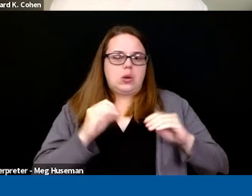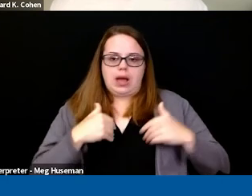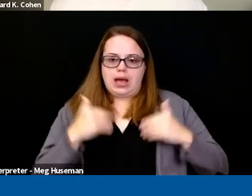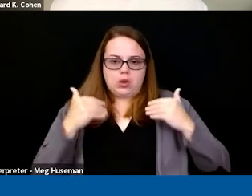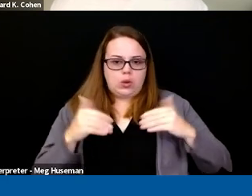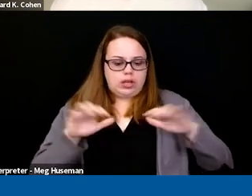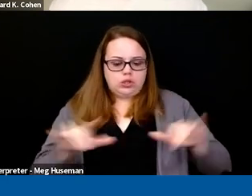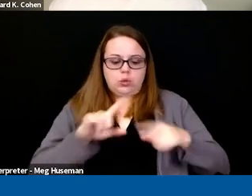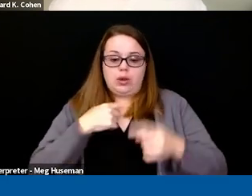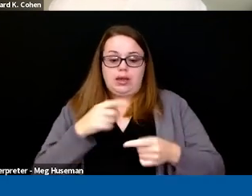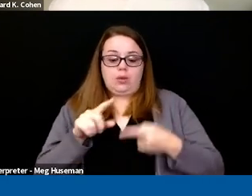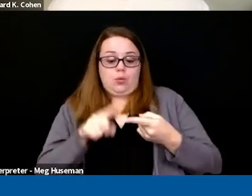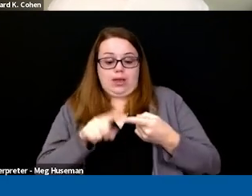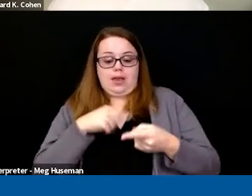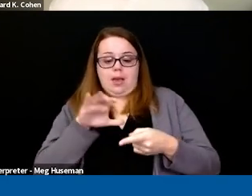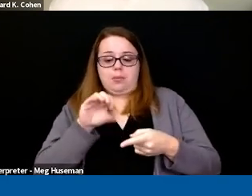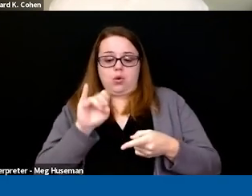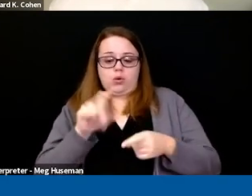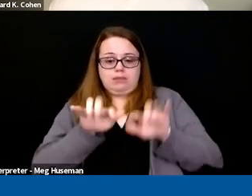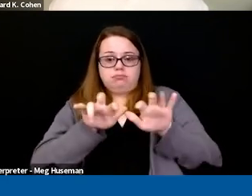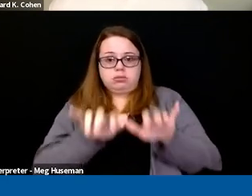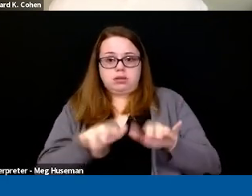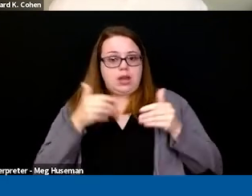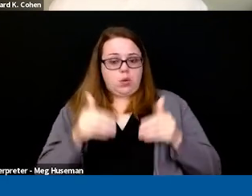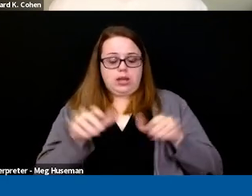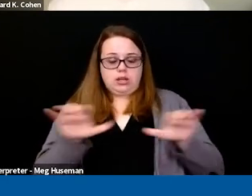Like it's just part of a muscle memory for when I'm writing tags.